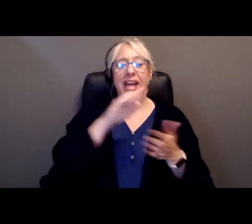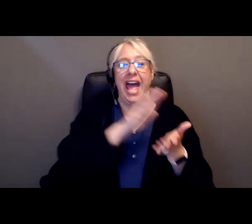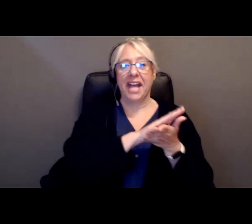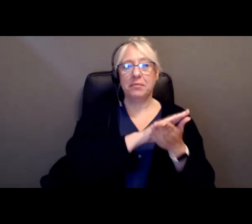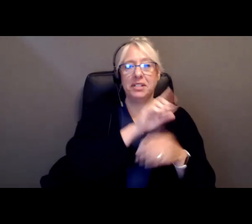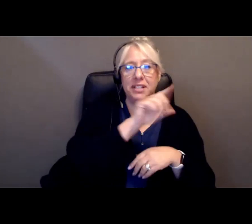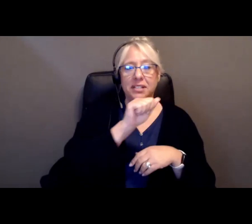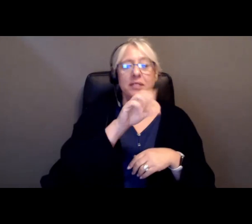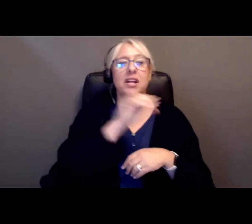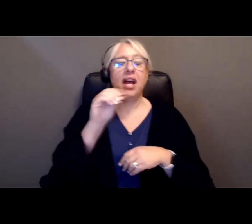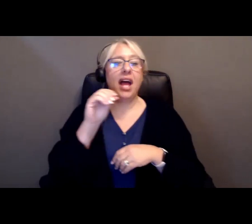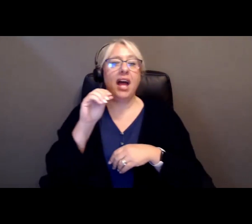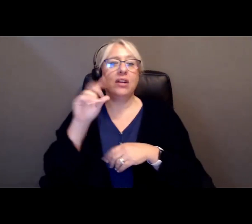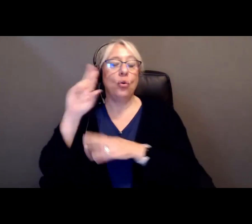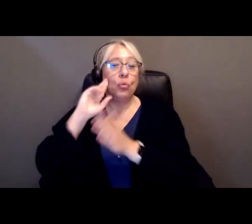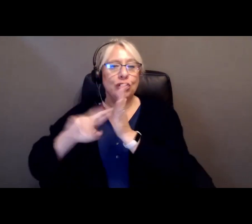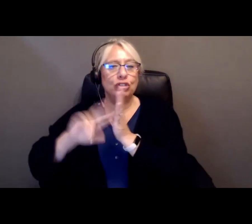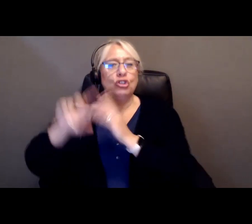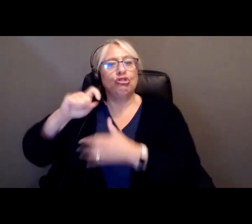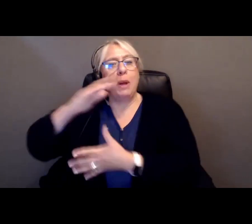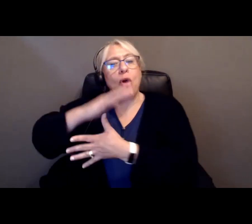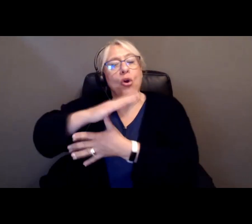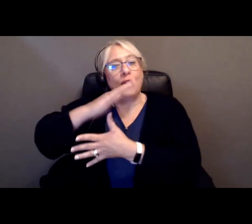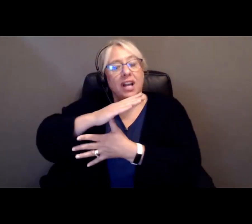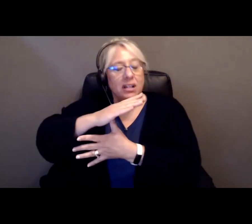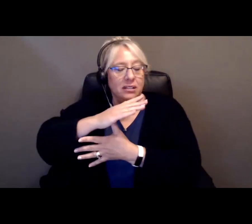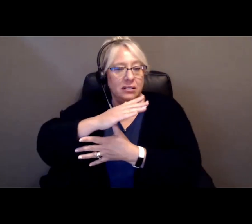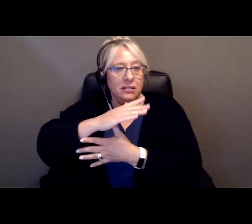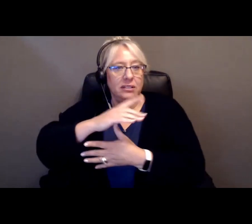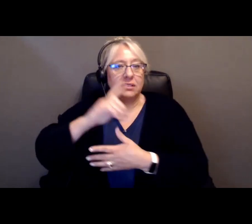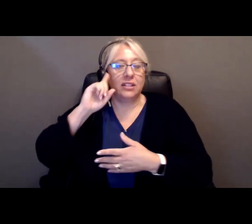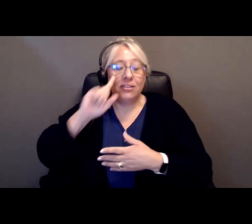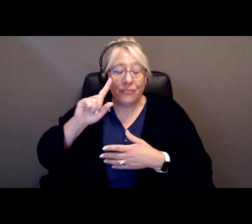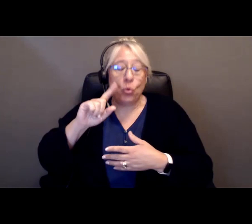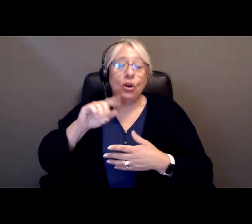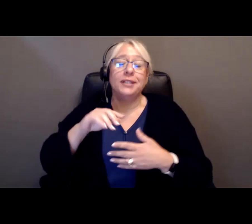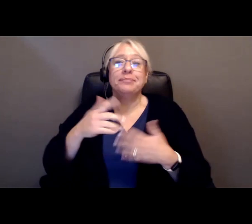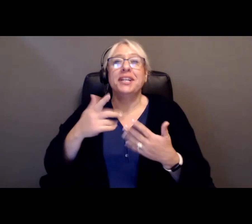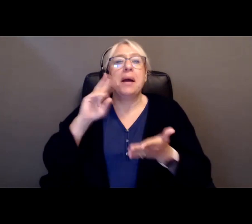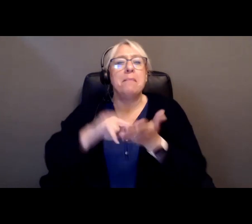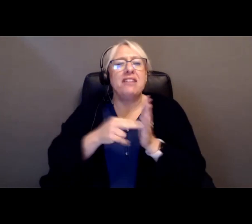prioritize in order to meaningfully meet community needs and expectations.